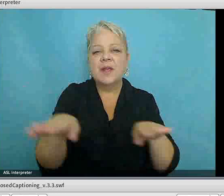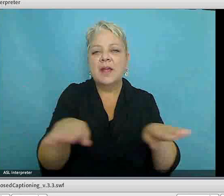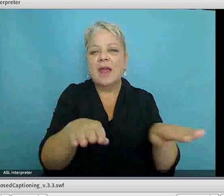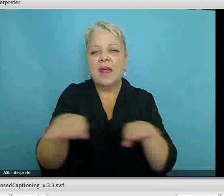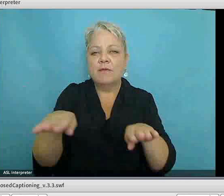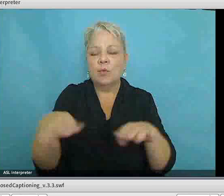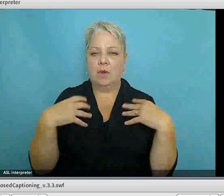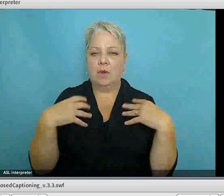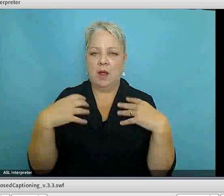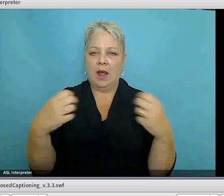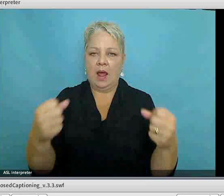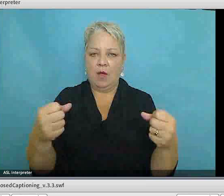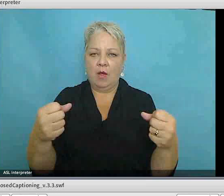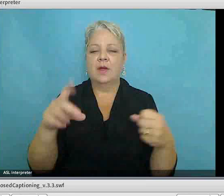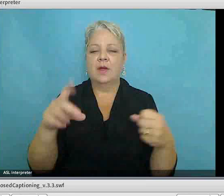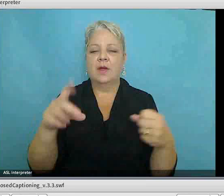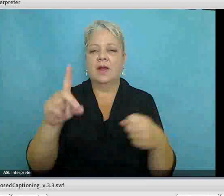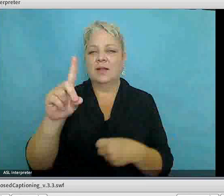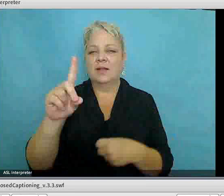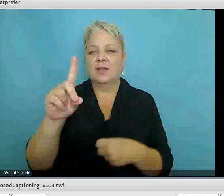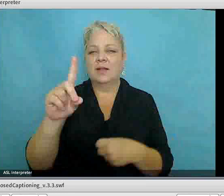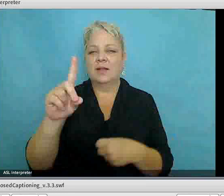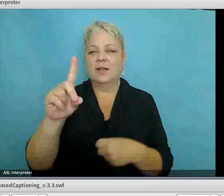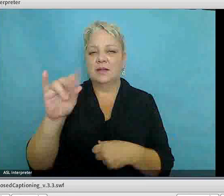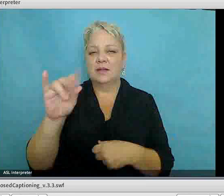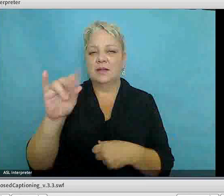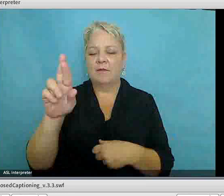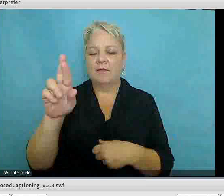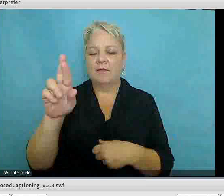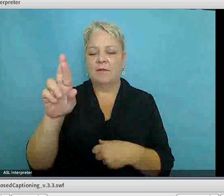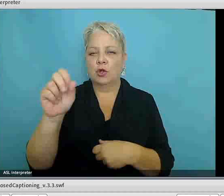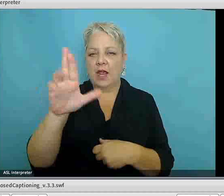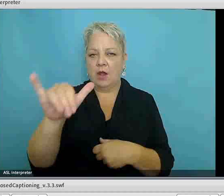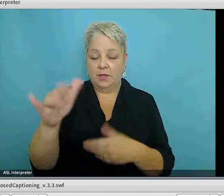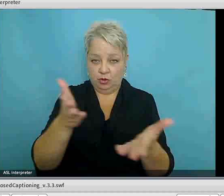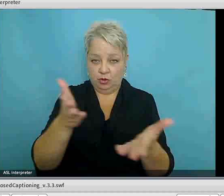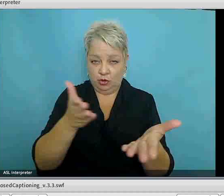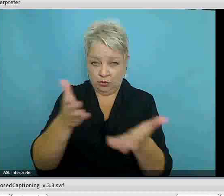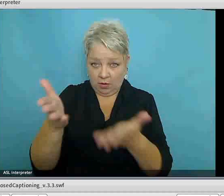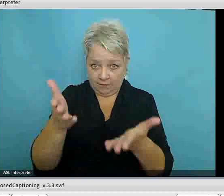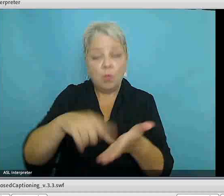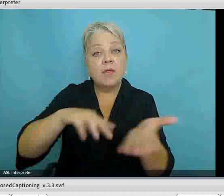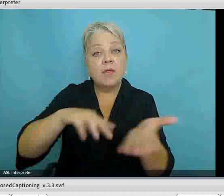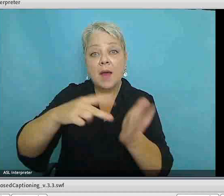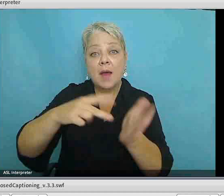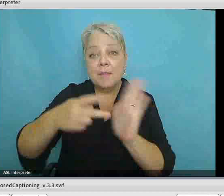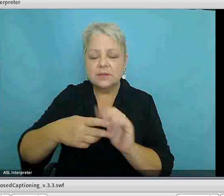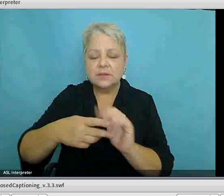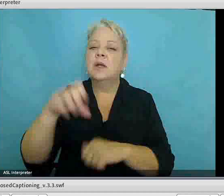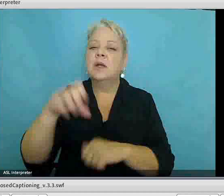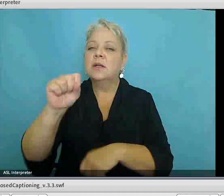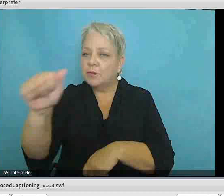Now, these are specific mental health and substance abuse services that are community